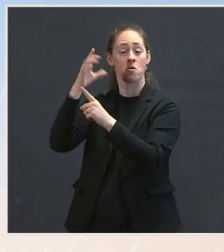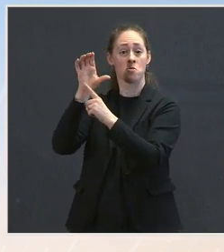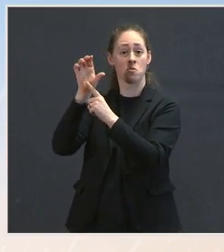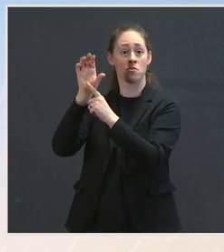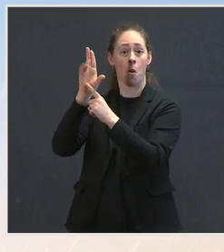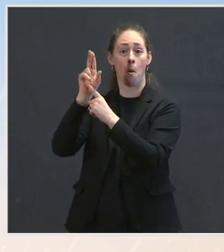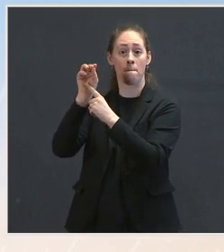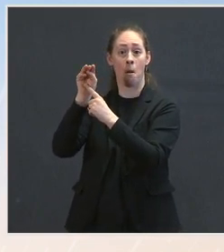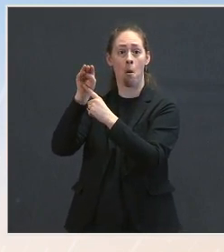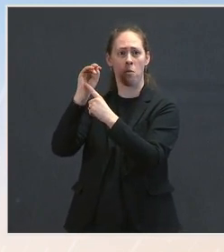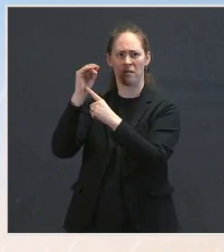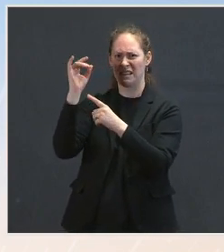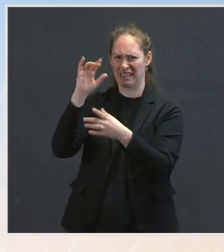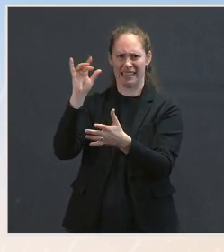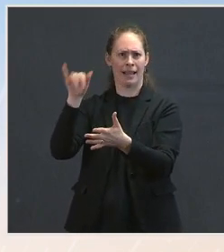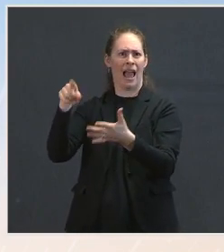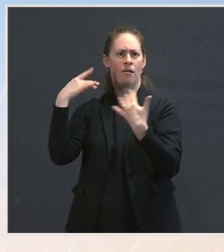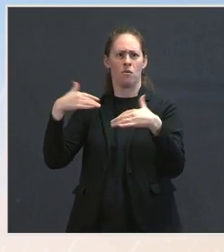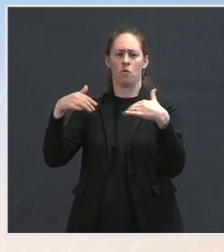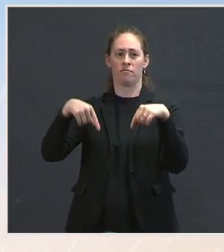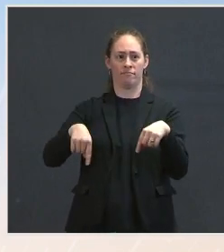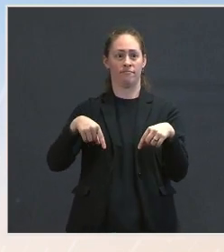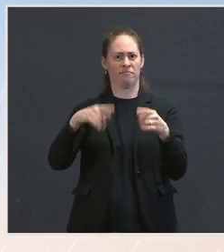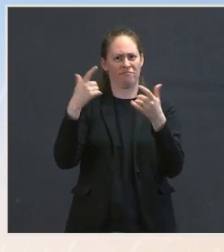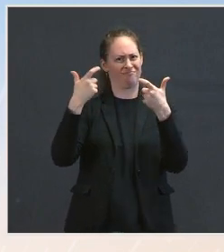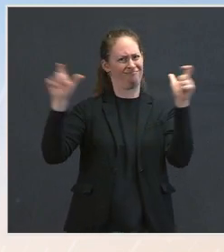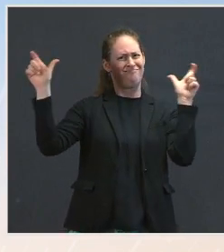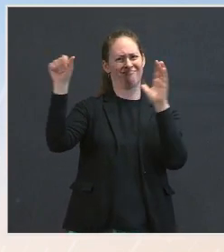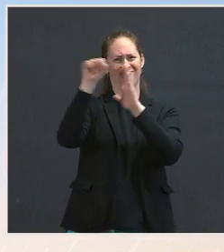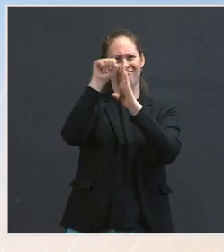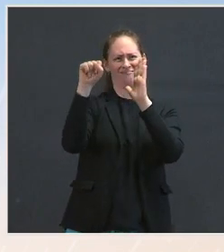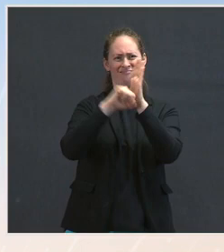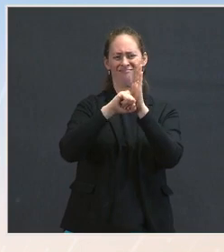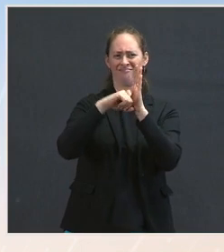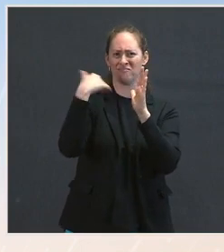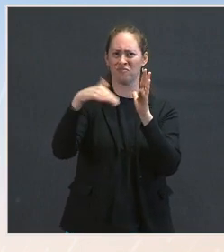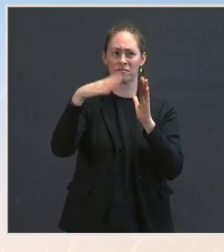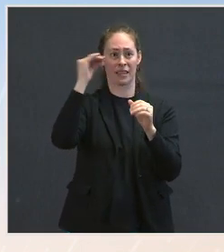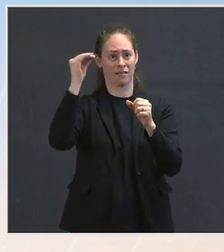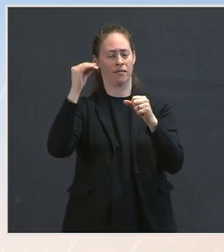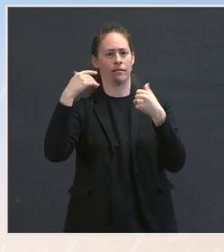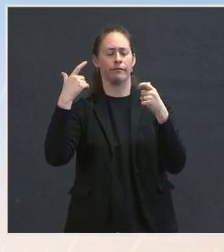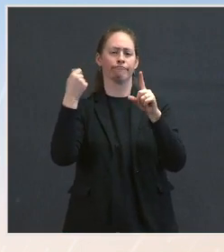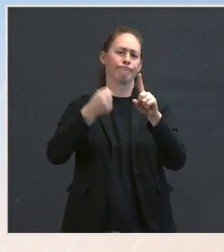with millions of people still suffering from an ongoing pandemic and an economic crisis.